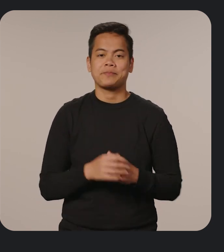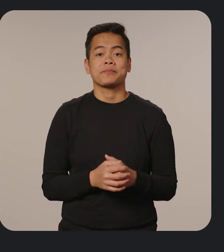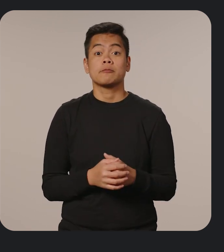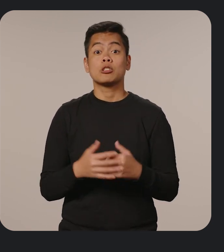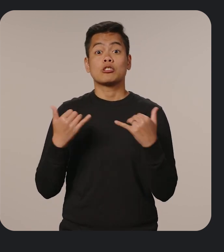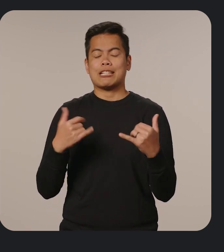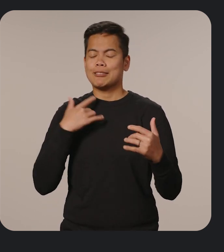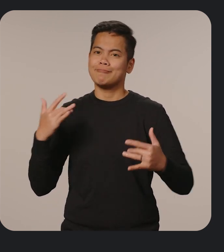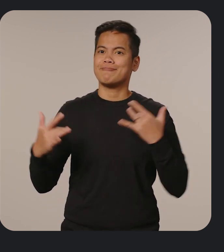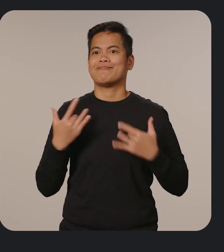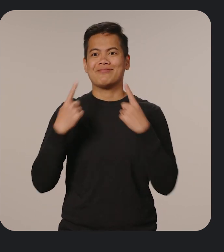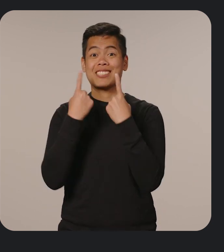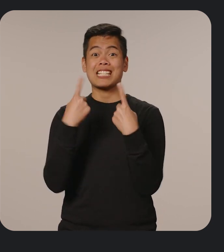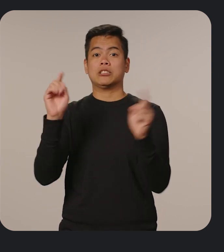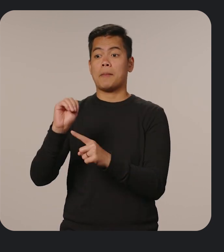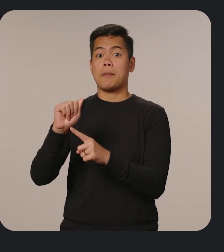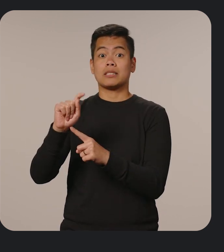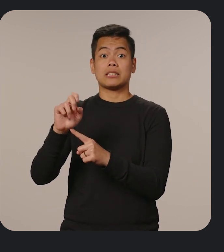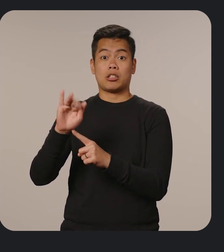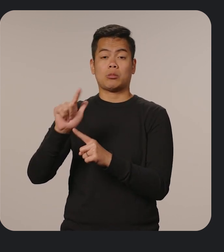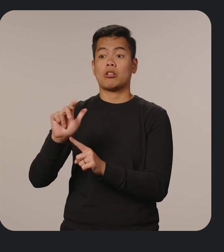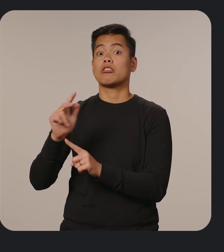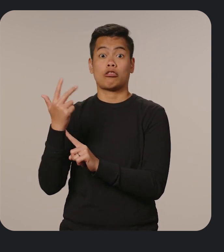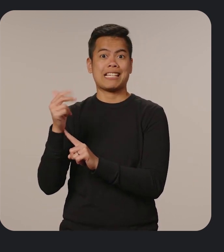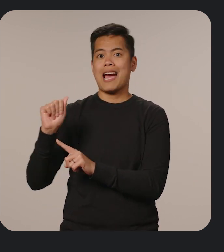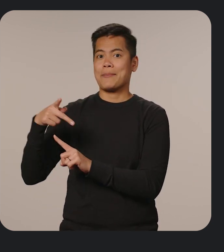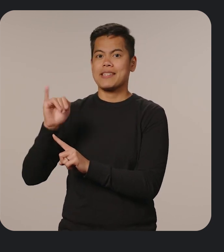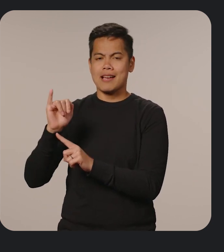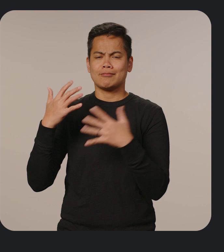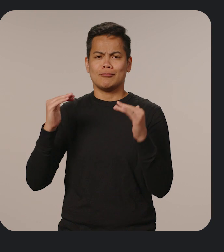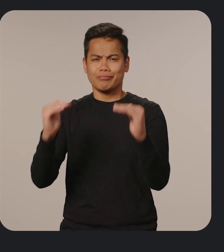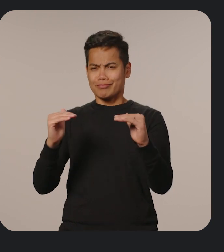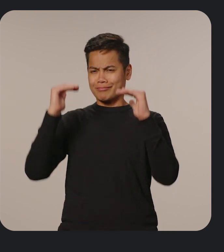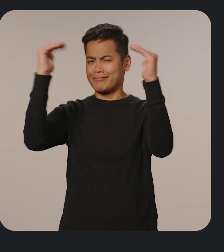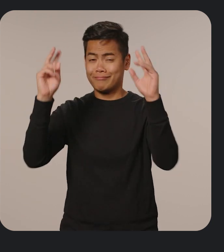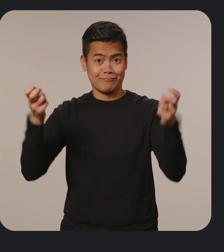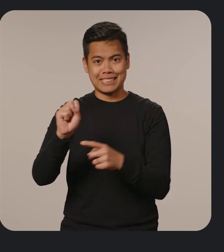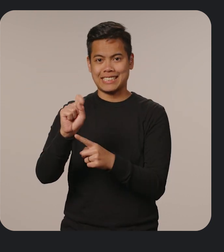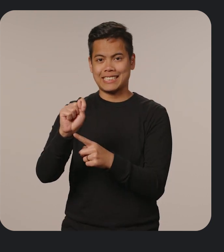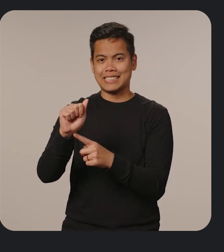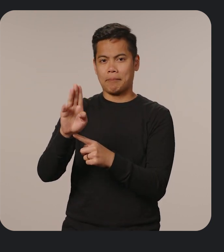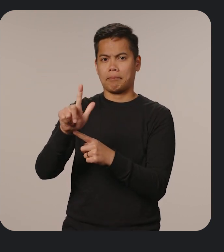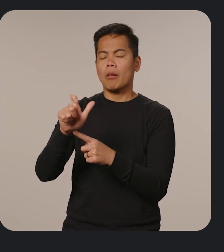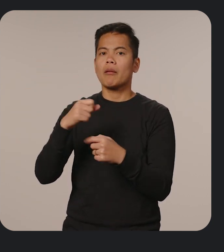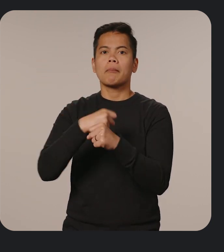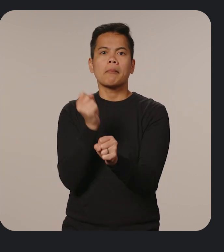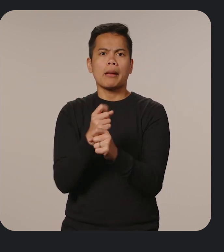Today, we're excited to announce that Material 3 APIs have graduated to stable, so you can make production-ready Jetpack